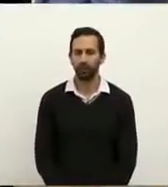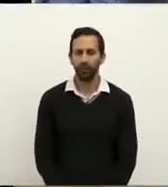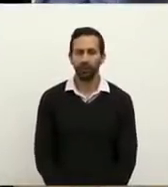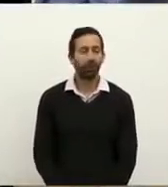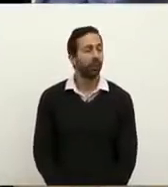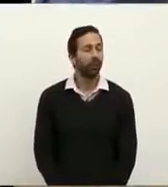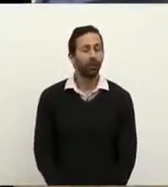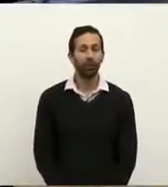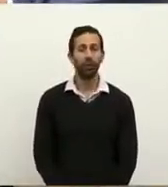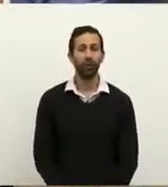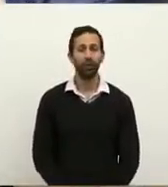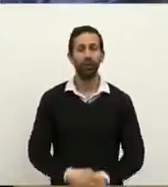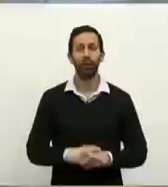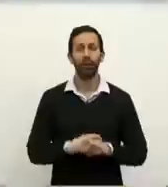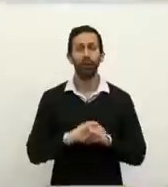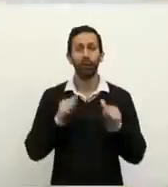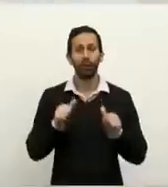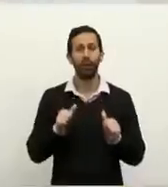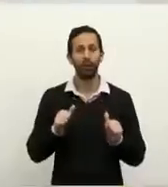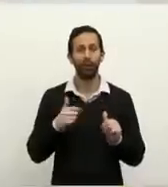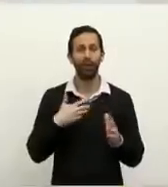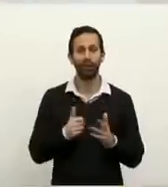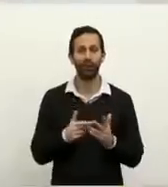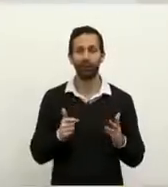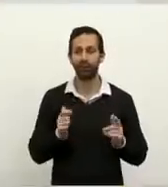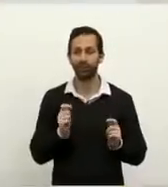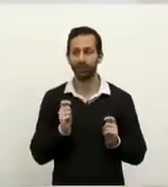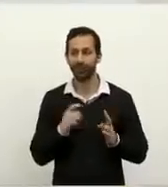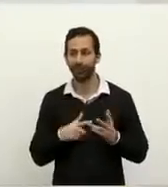Alright. So we might have to wrap it up there.